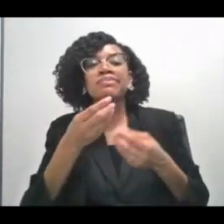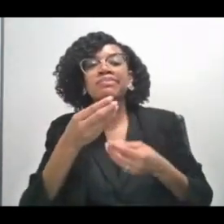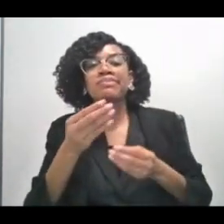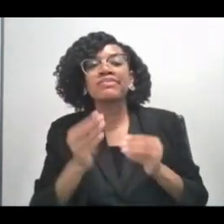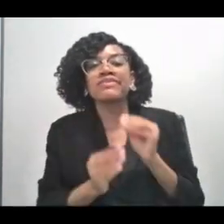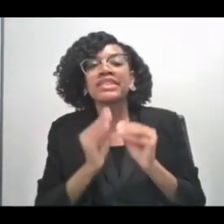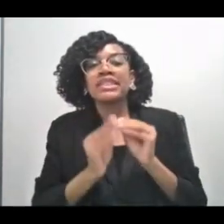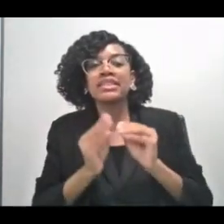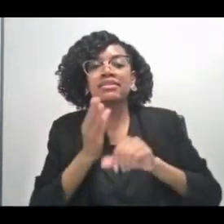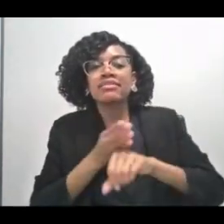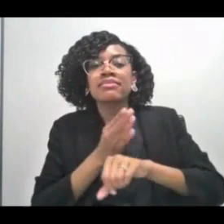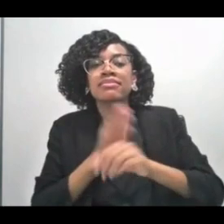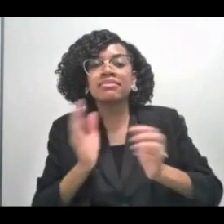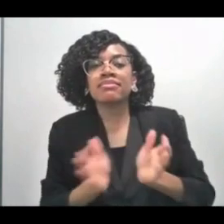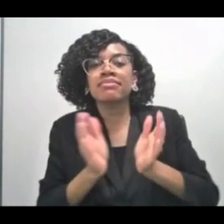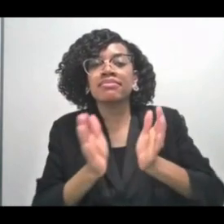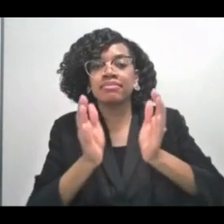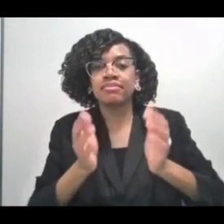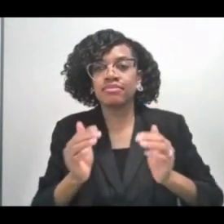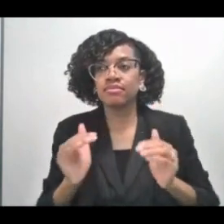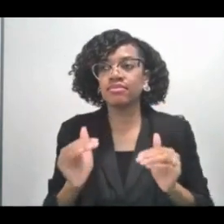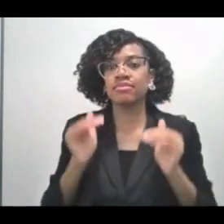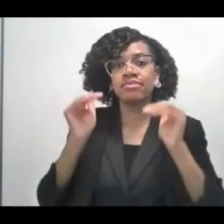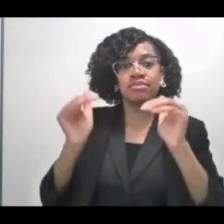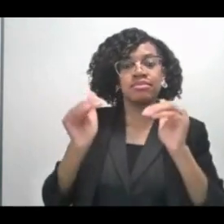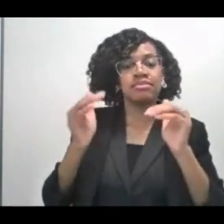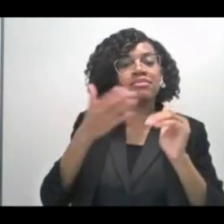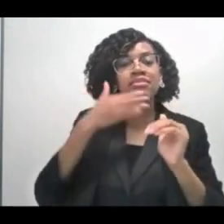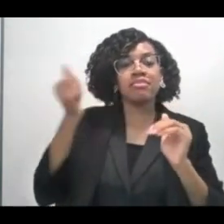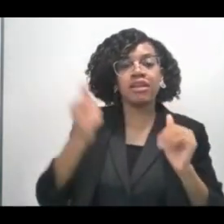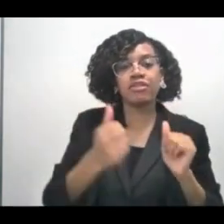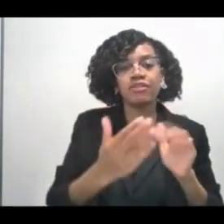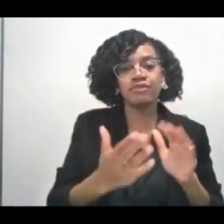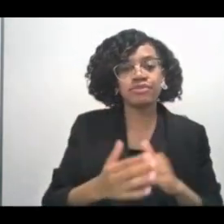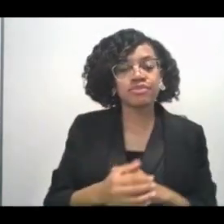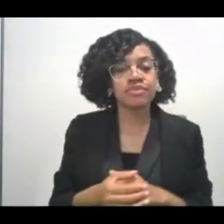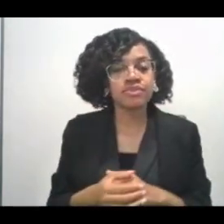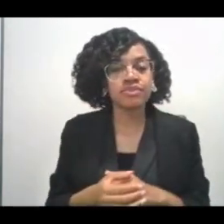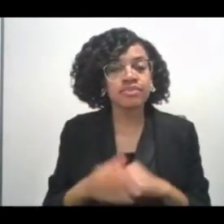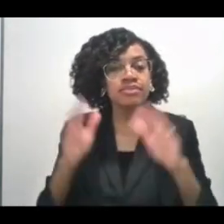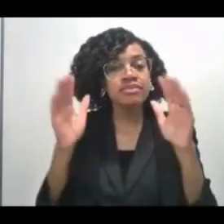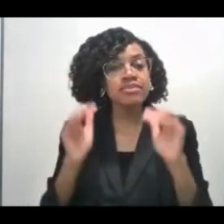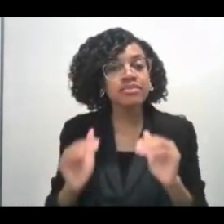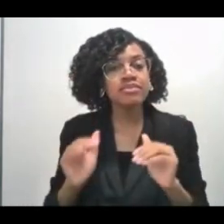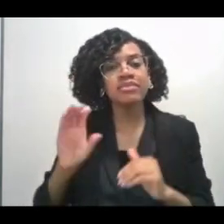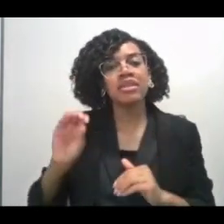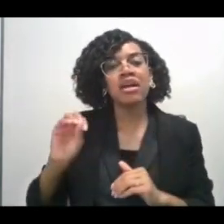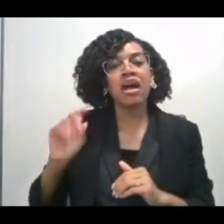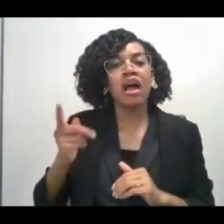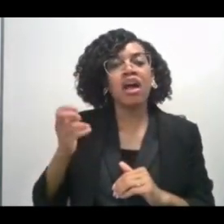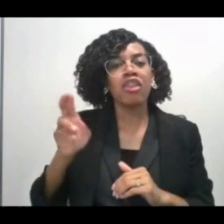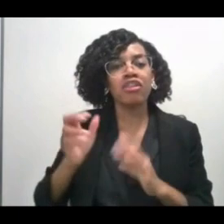that we have not enumerated or described in this NOFO. So we